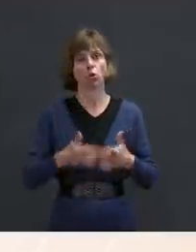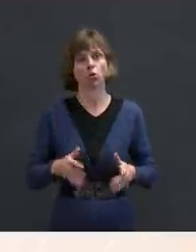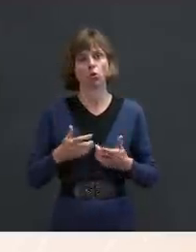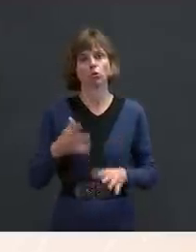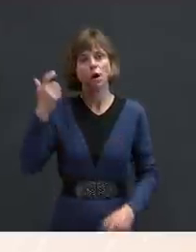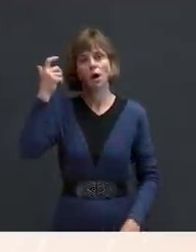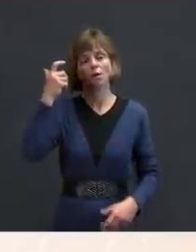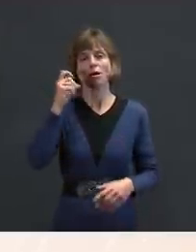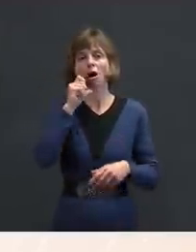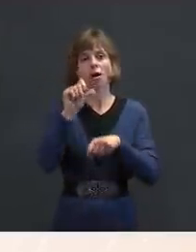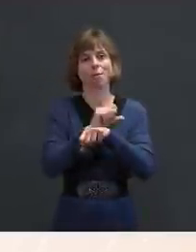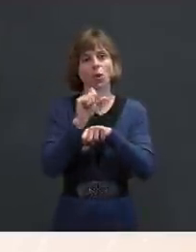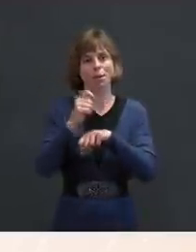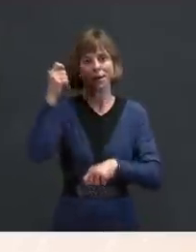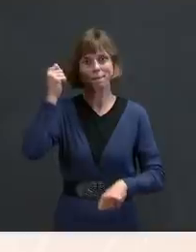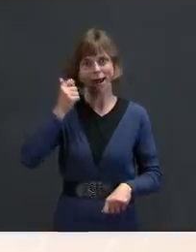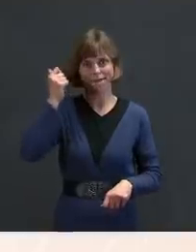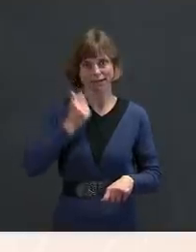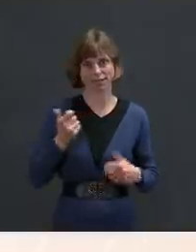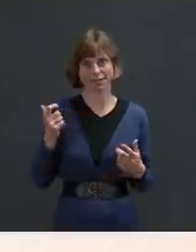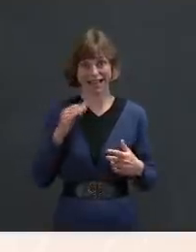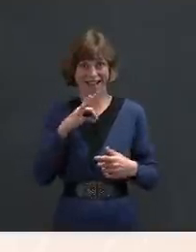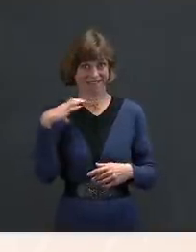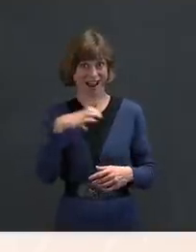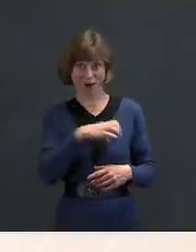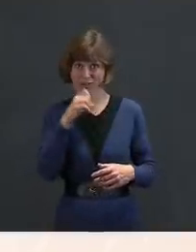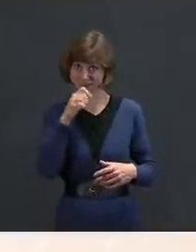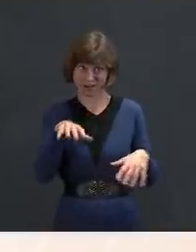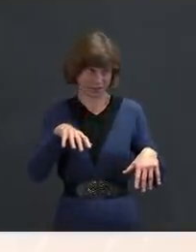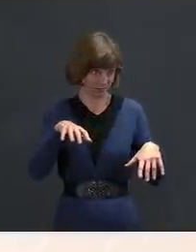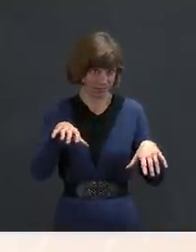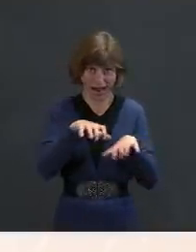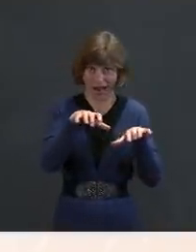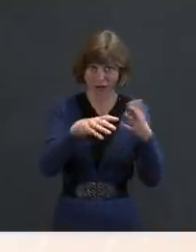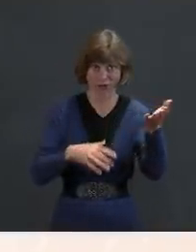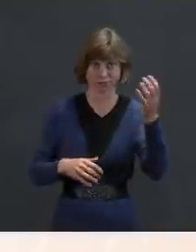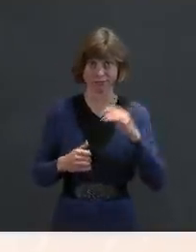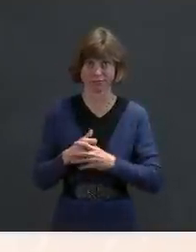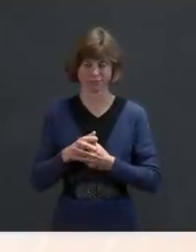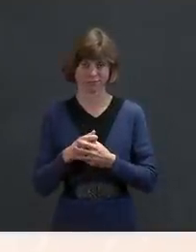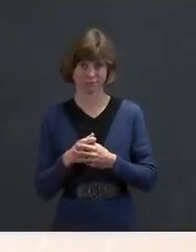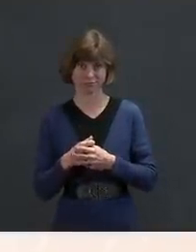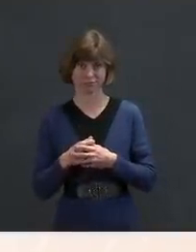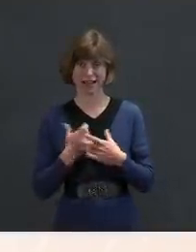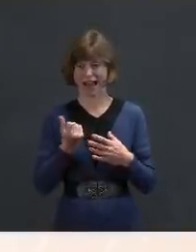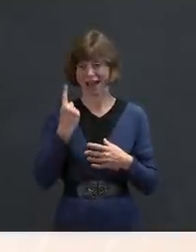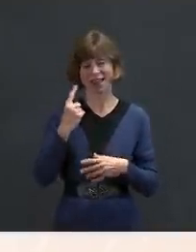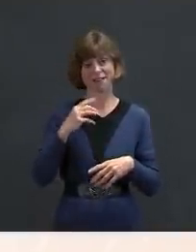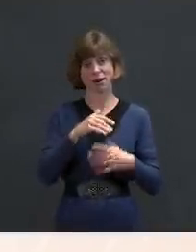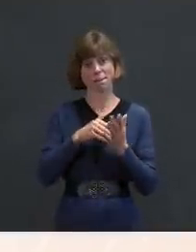if Congress doesn't act on the President's Rescue Plan. There are 11 million Americans who are unemployed through no fault of their own,